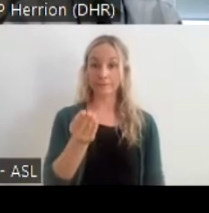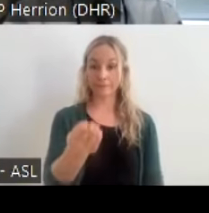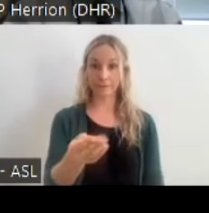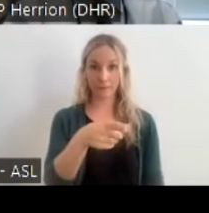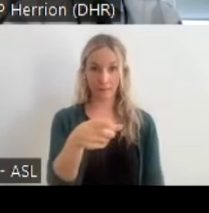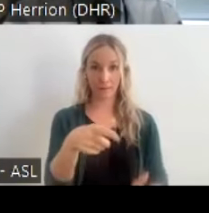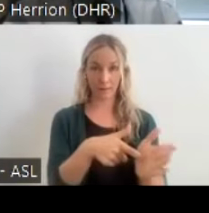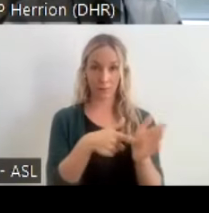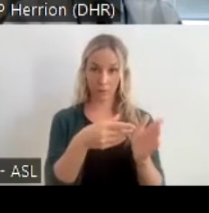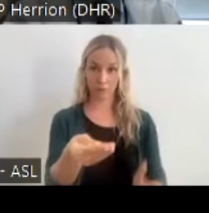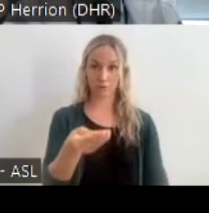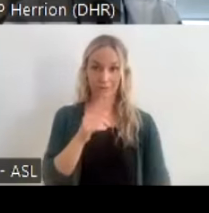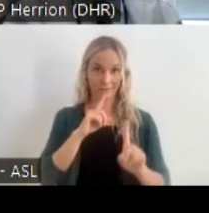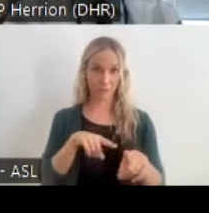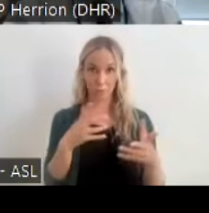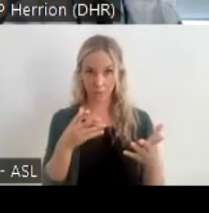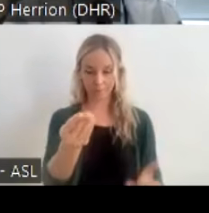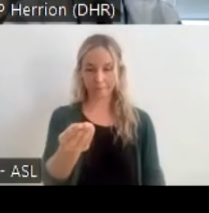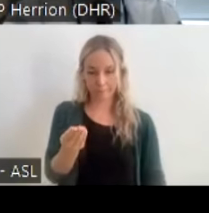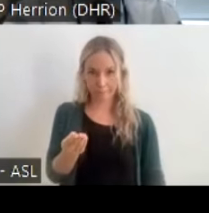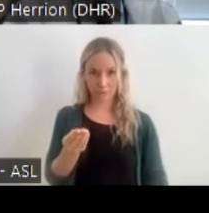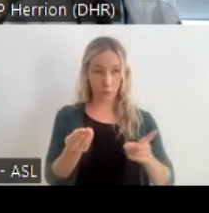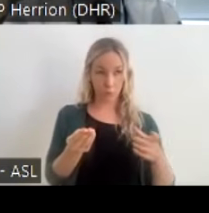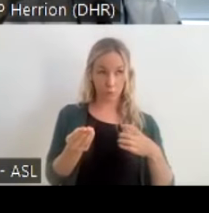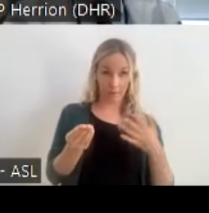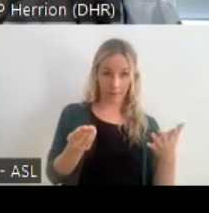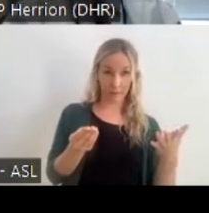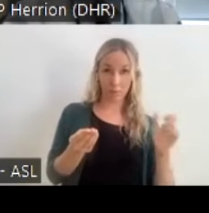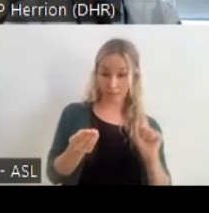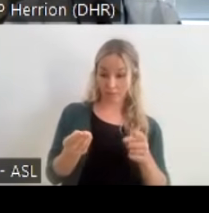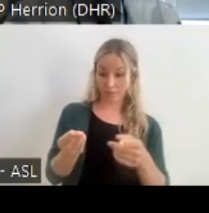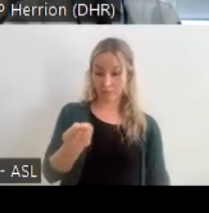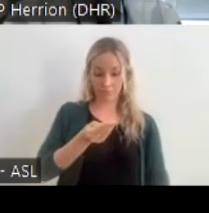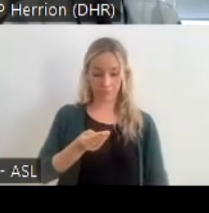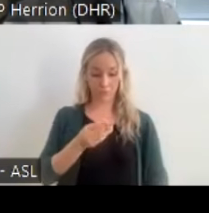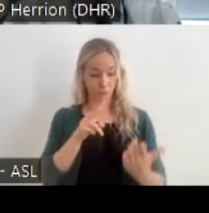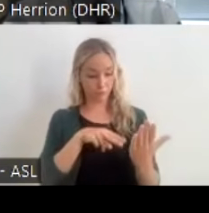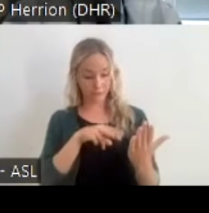complainant gets two bites at the apple to rebut what the respondent's position is, And following that, the